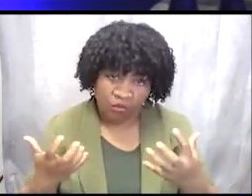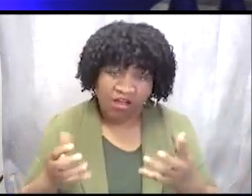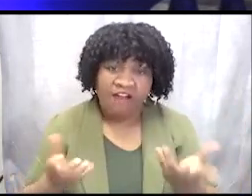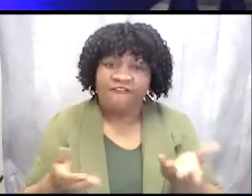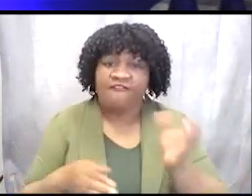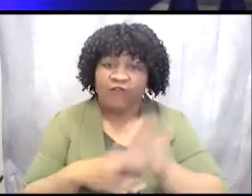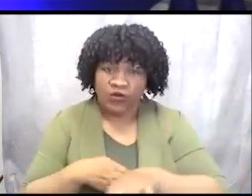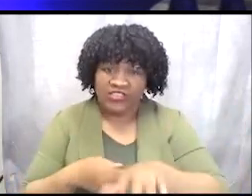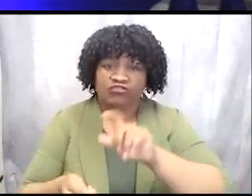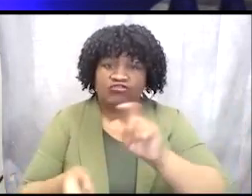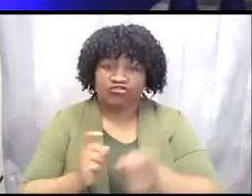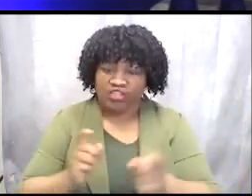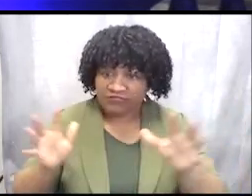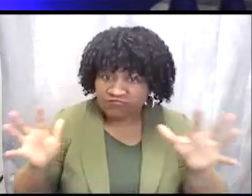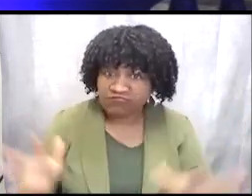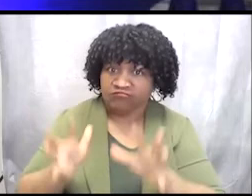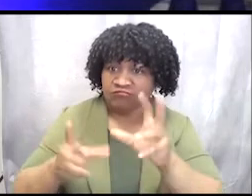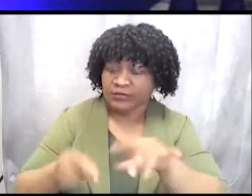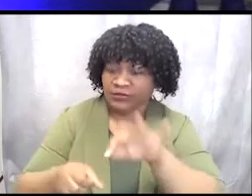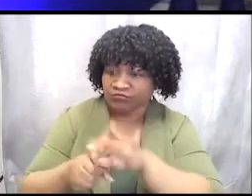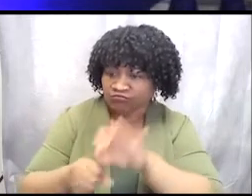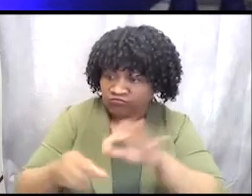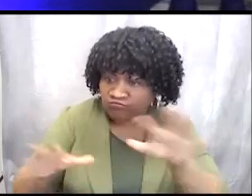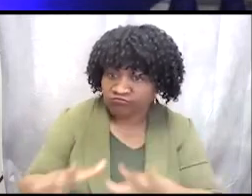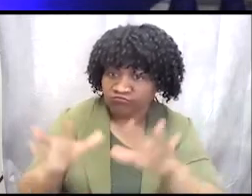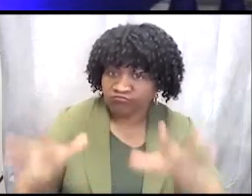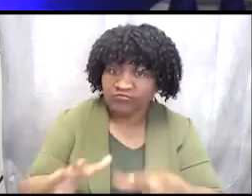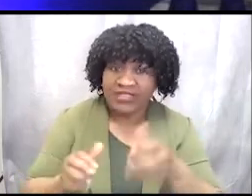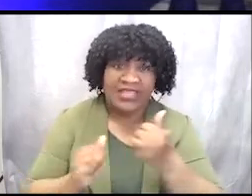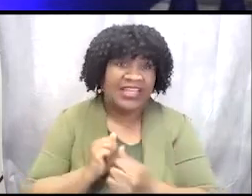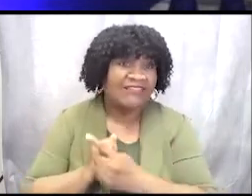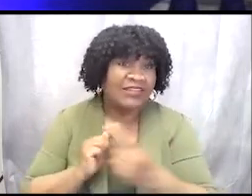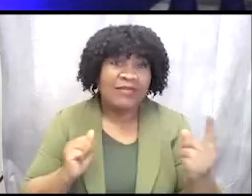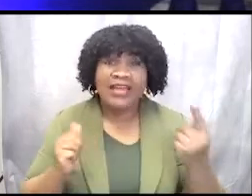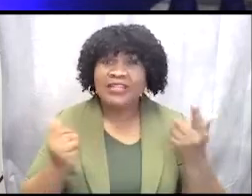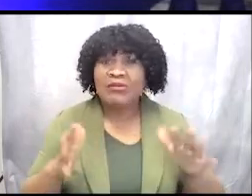forces it to change. Everybody's not trying to fight for equity,